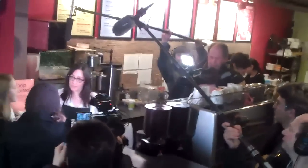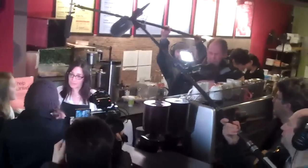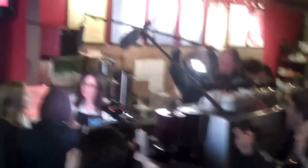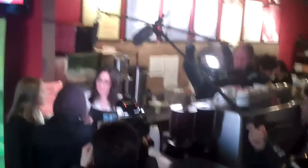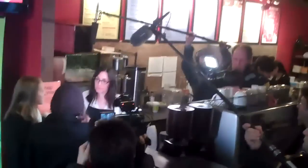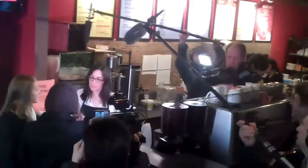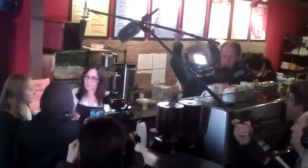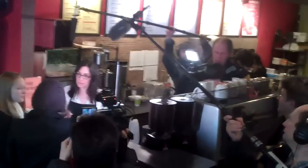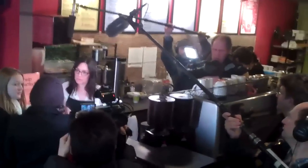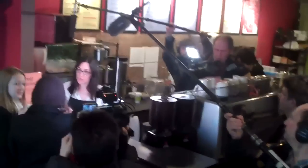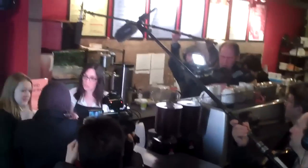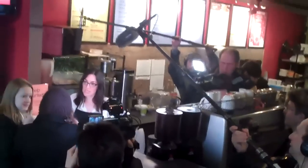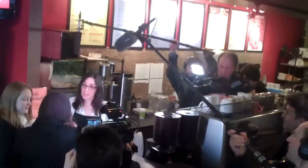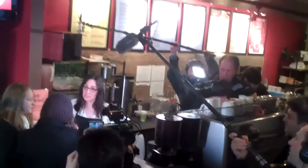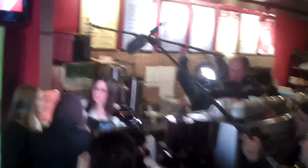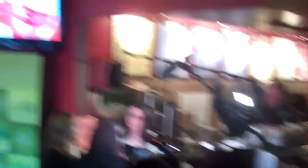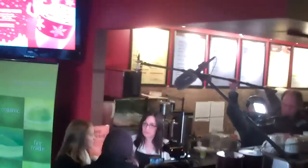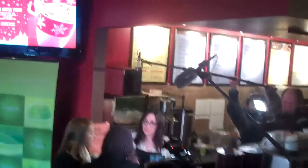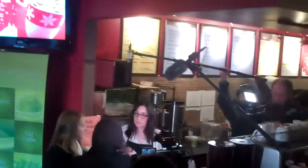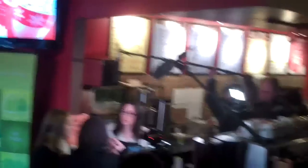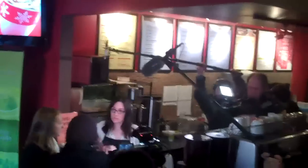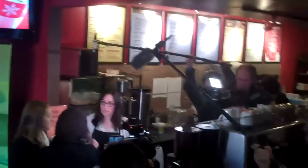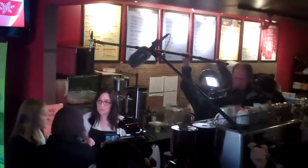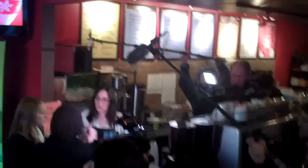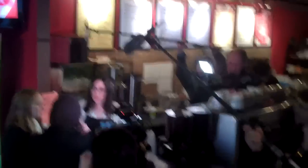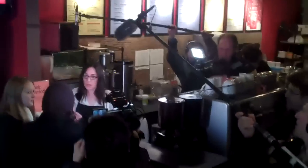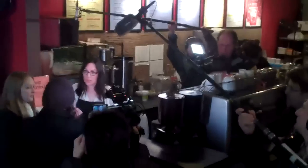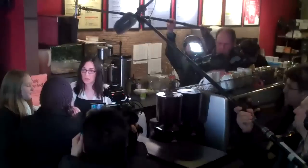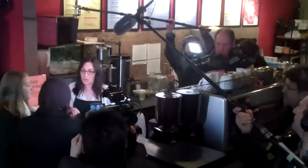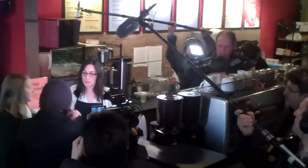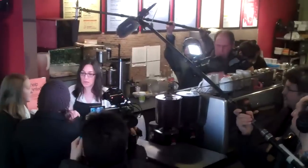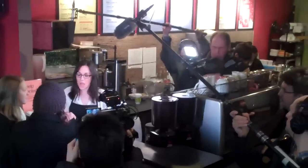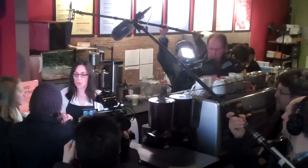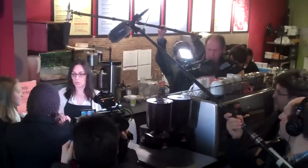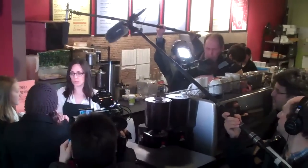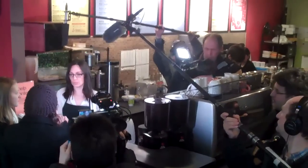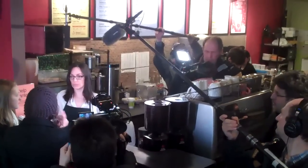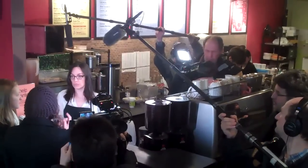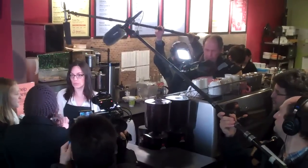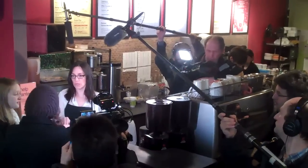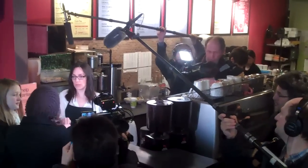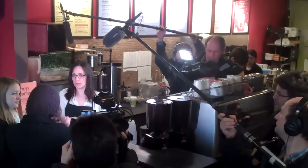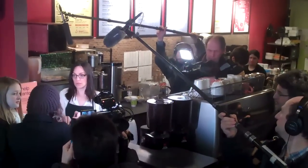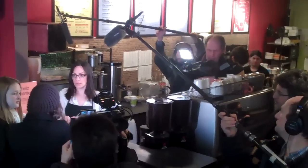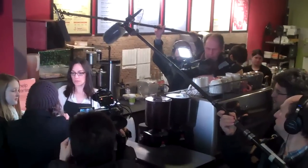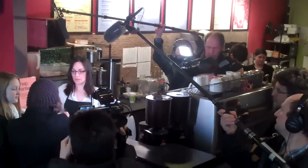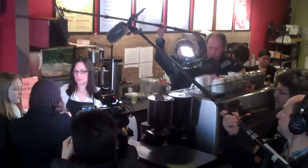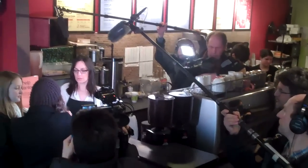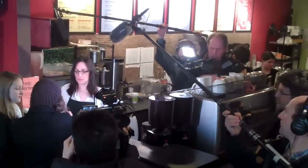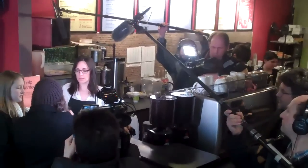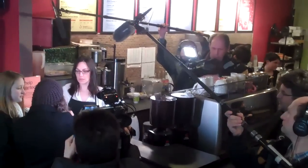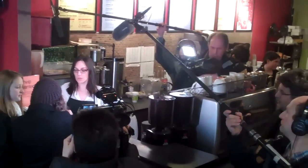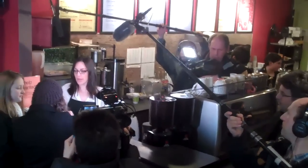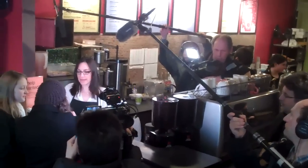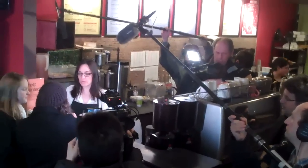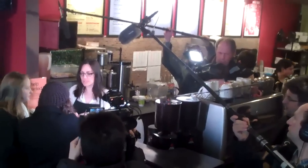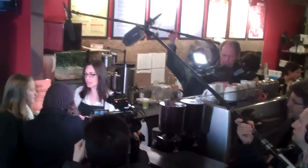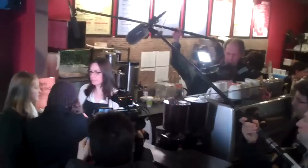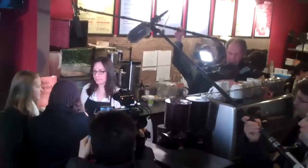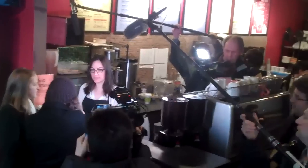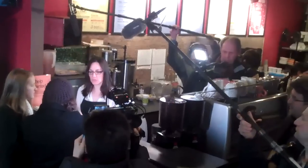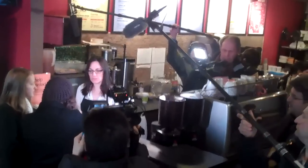Can you hear? Are you deaf? Oh.